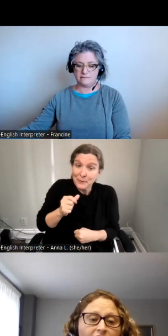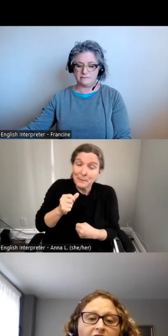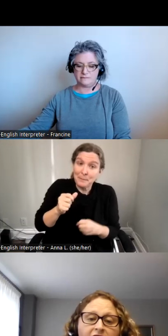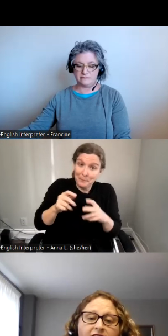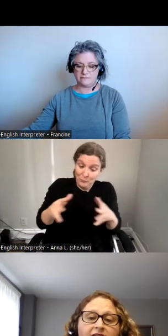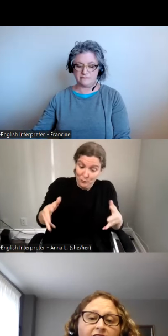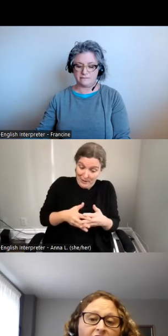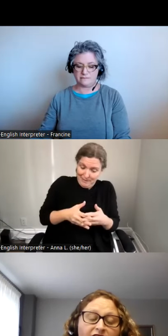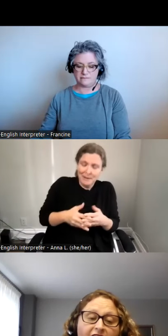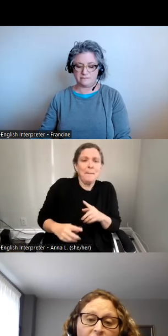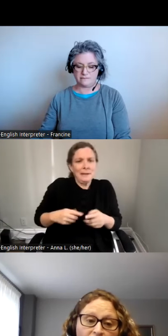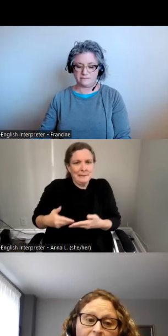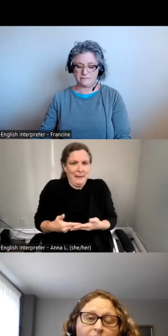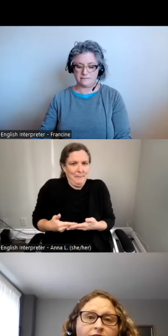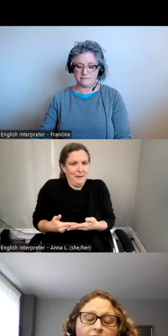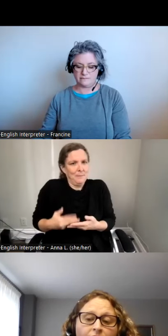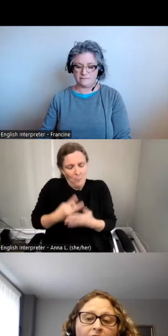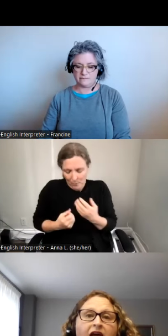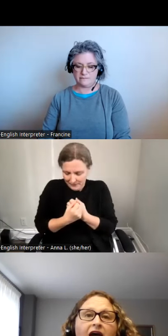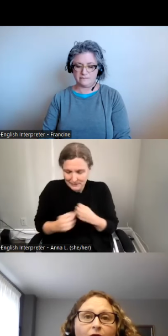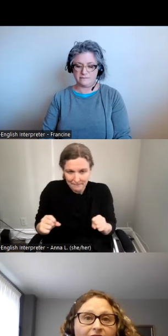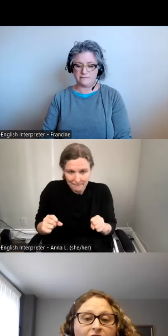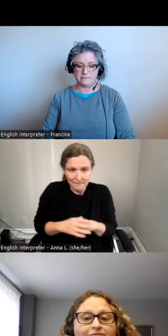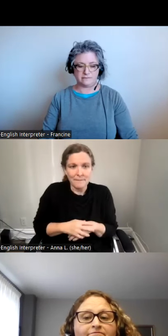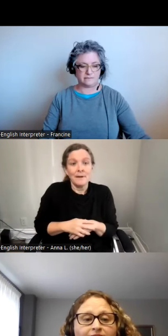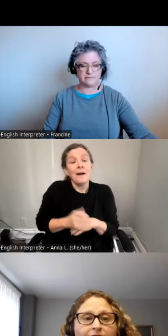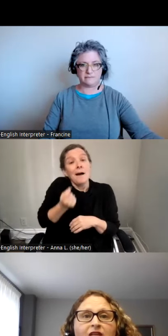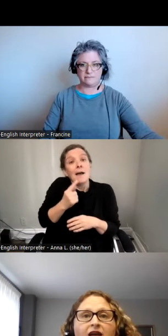to indicate that it is unsafe for the pregnant person or for